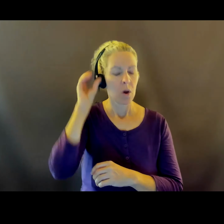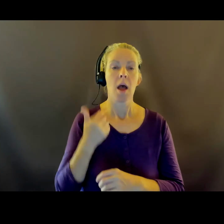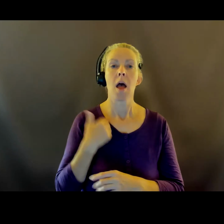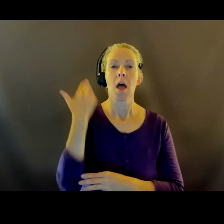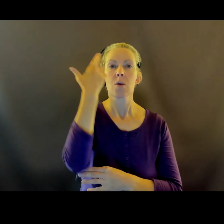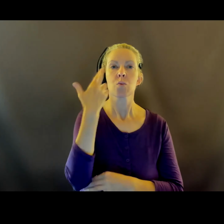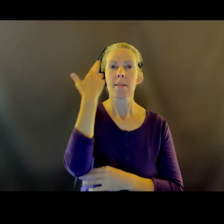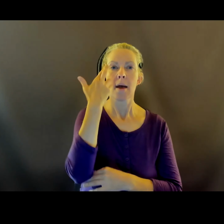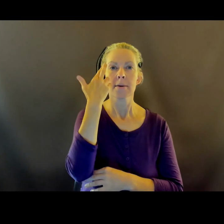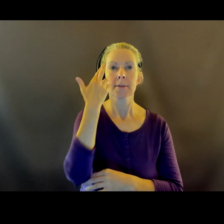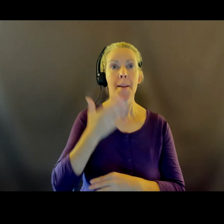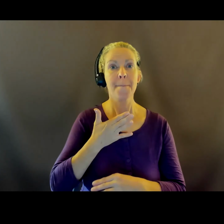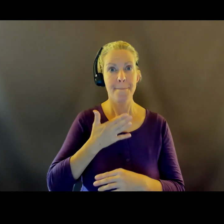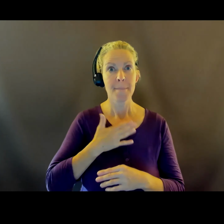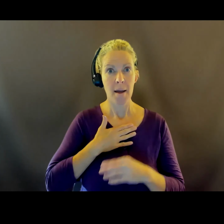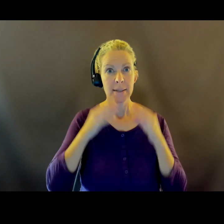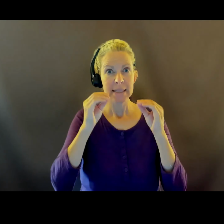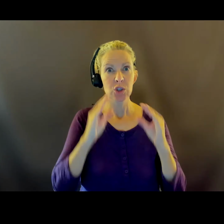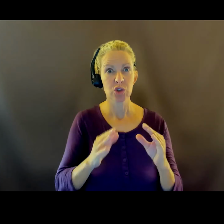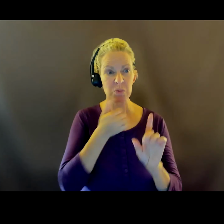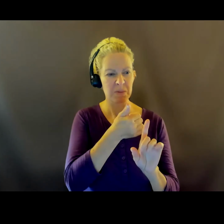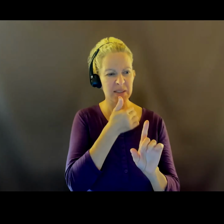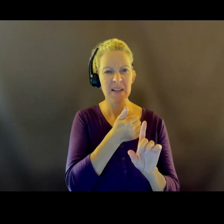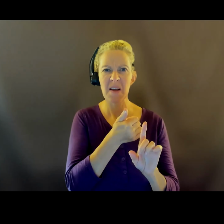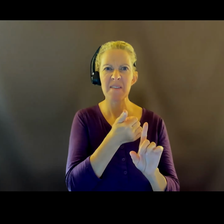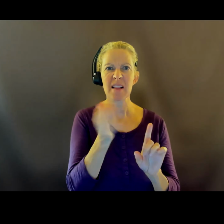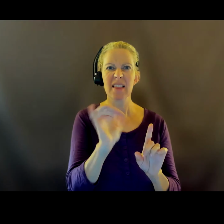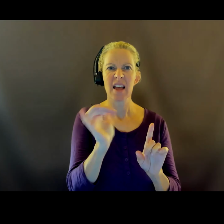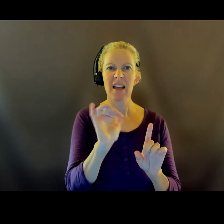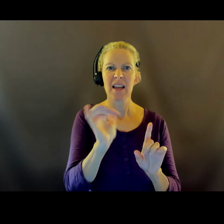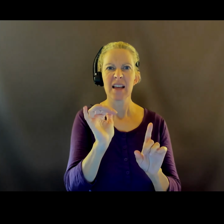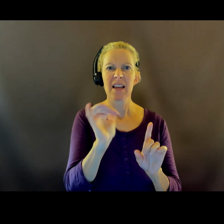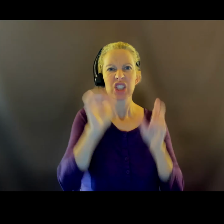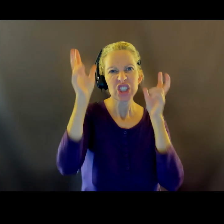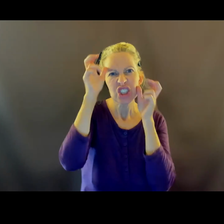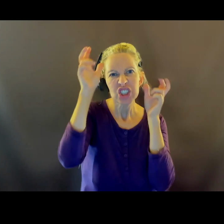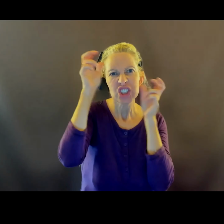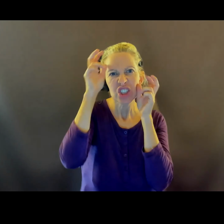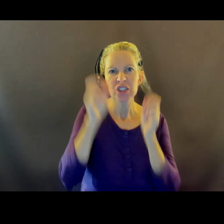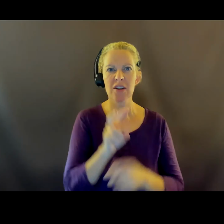representative of the villain in my story. She is the person who brought the bad news to me.